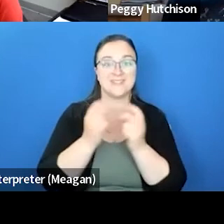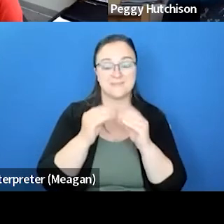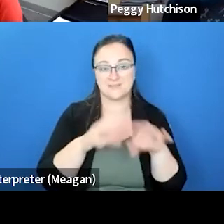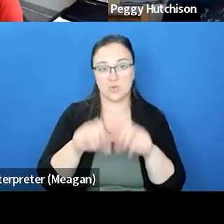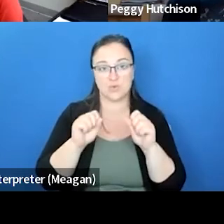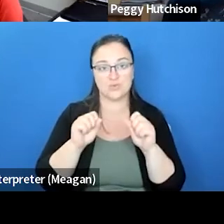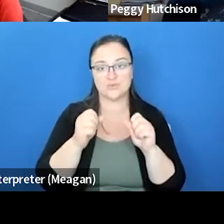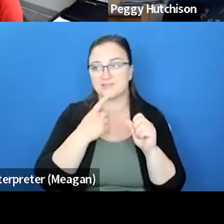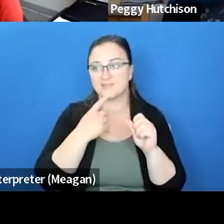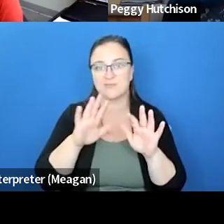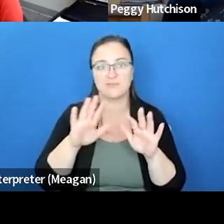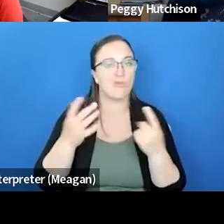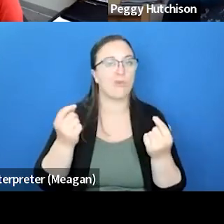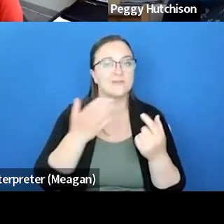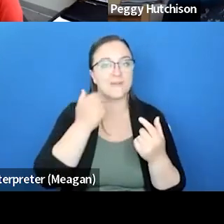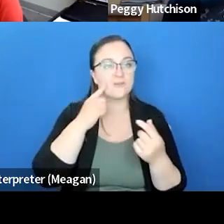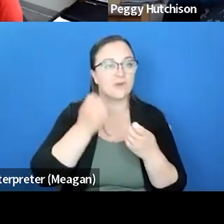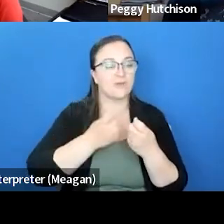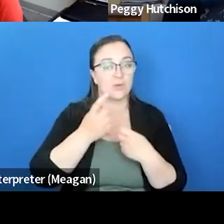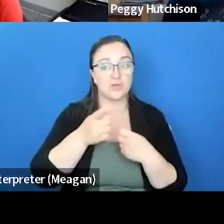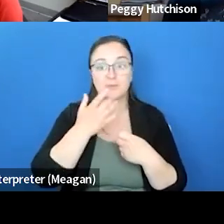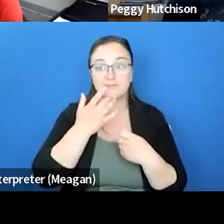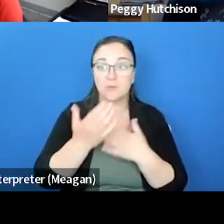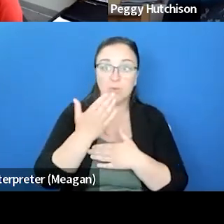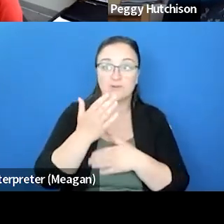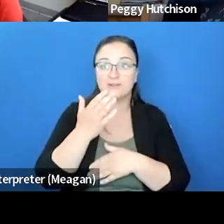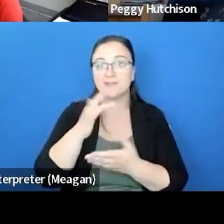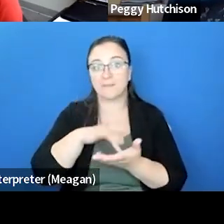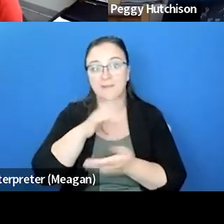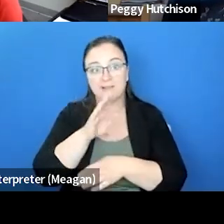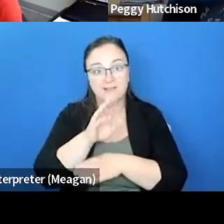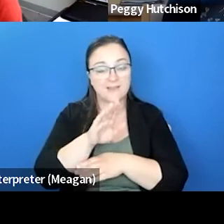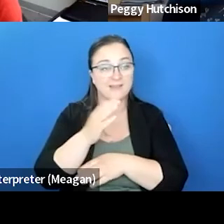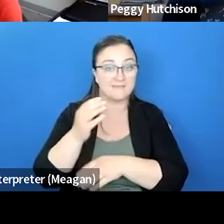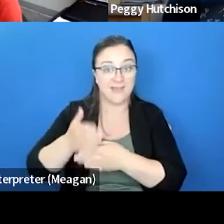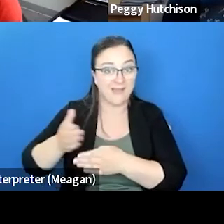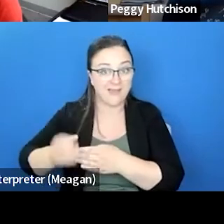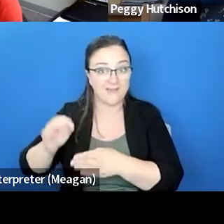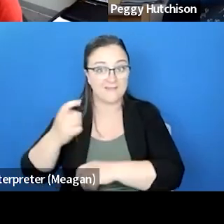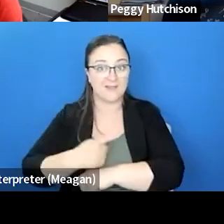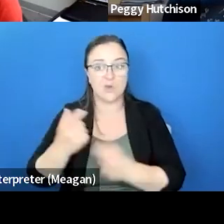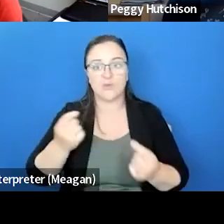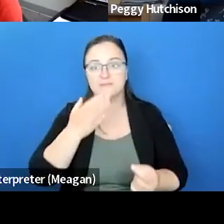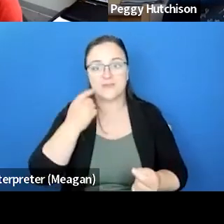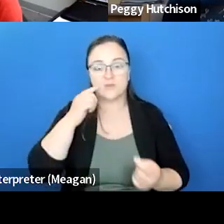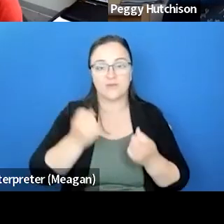what would be best, would you guys prefer? We have it in the morning, midday at the end of the day and staff have said,